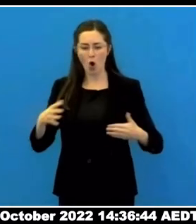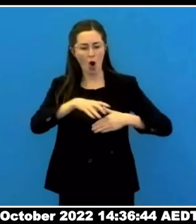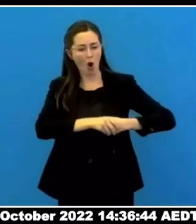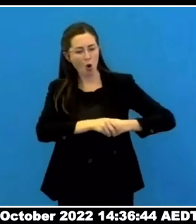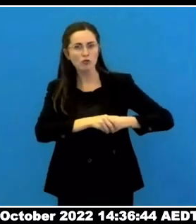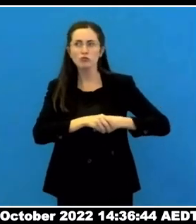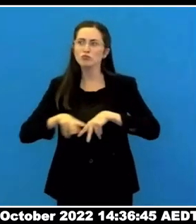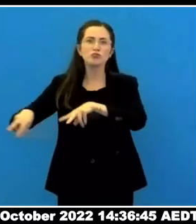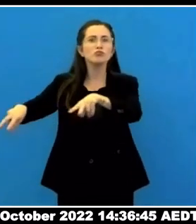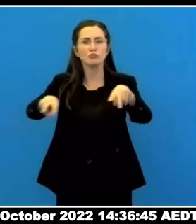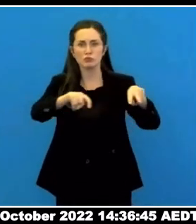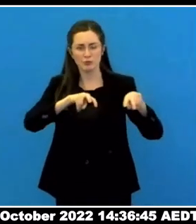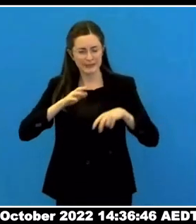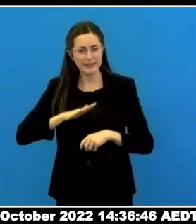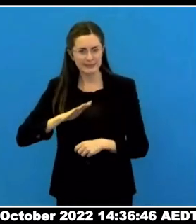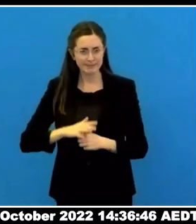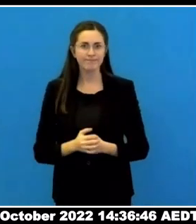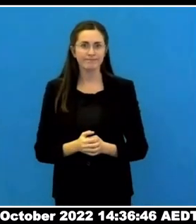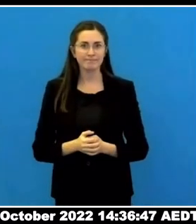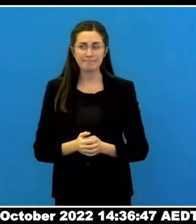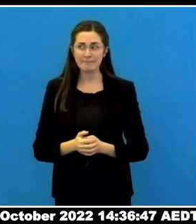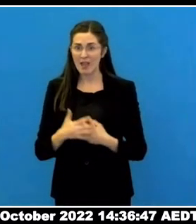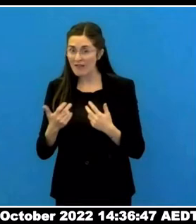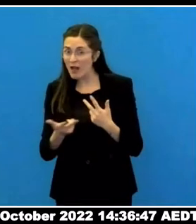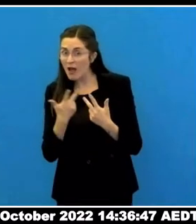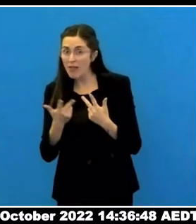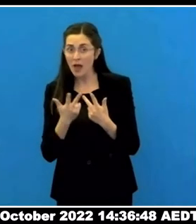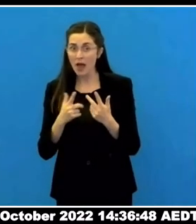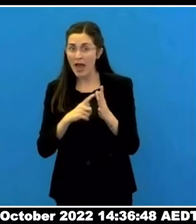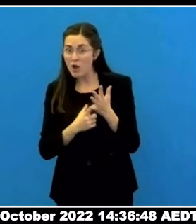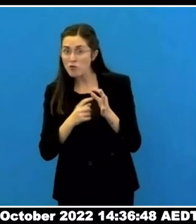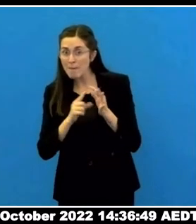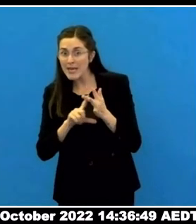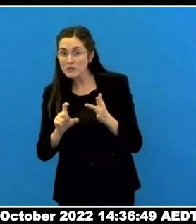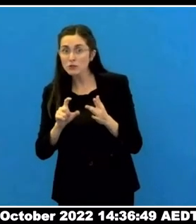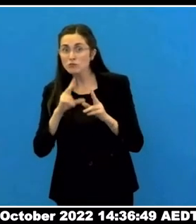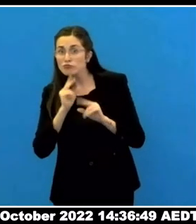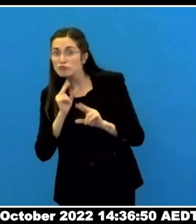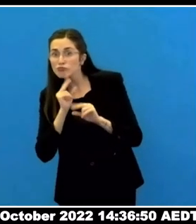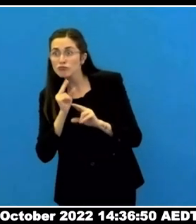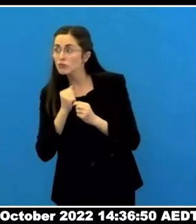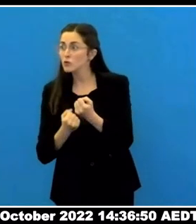I don't know if there are any other Arabic speaking support workers locally.